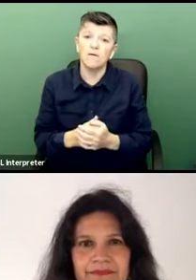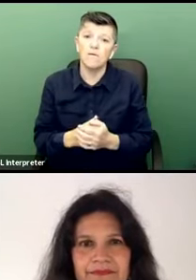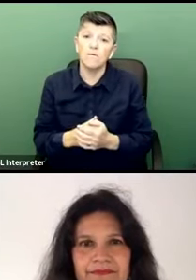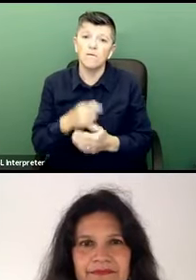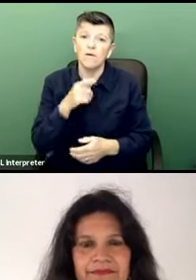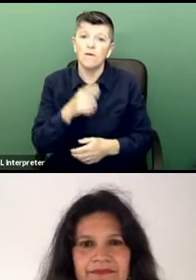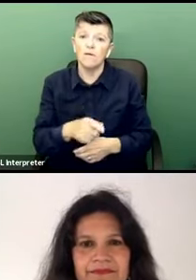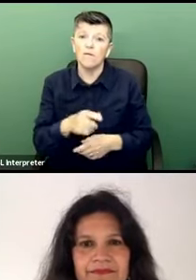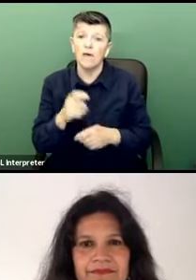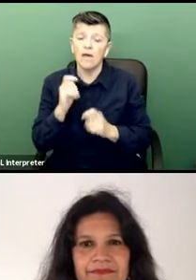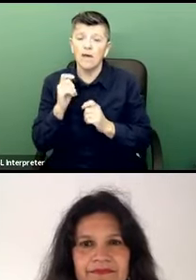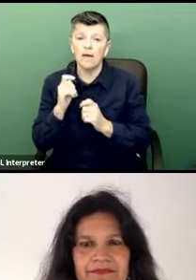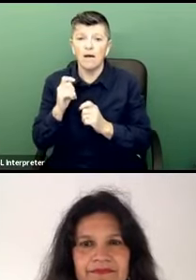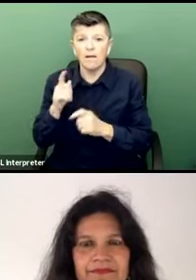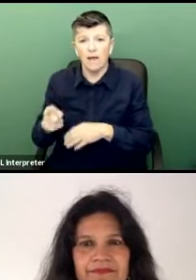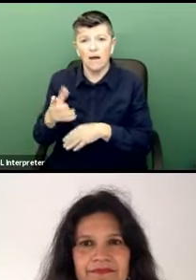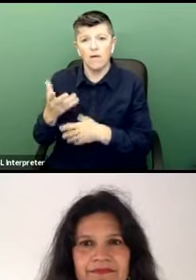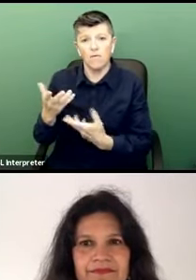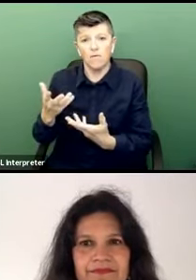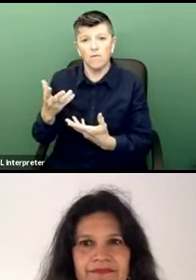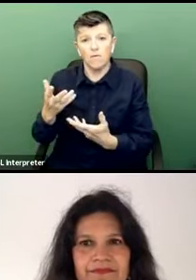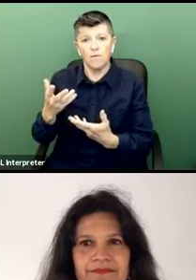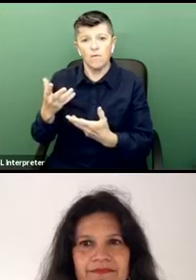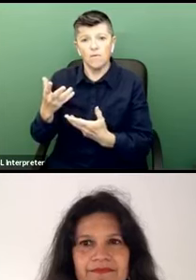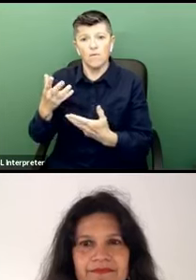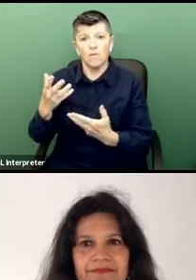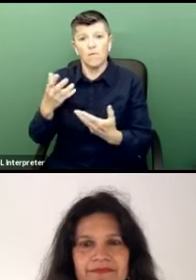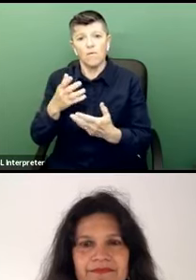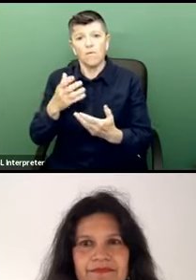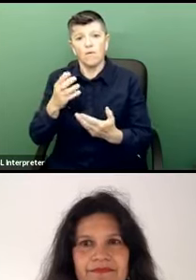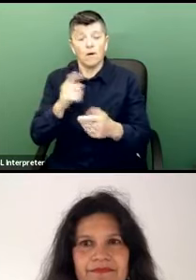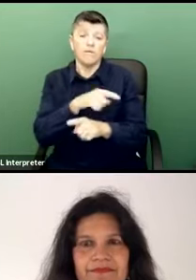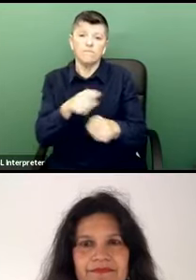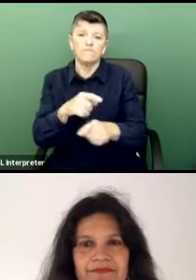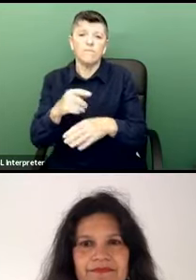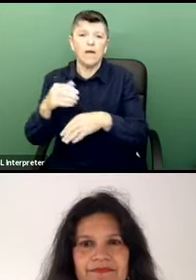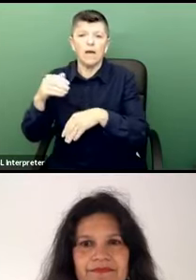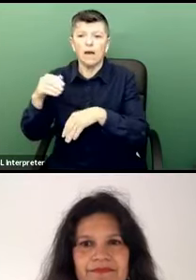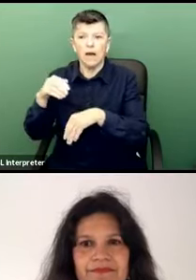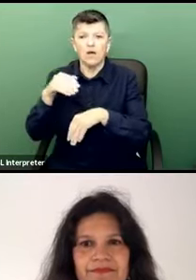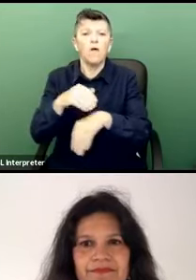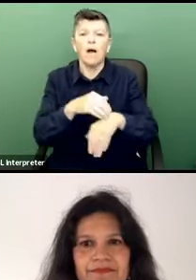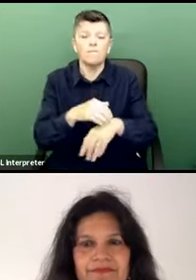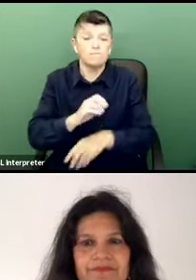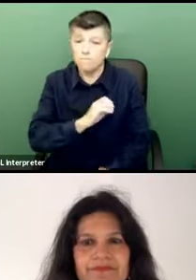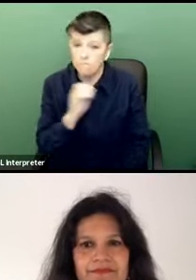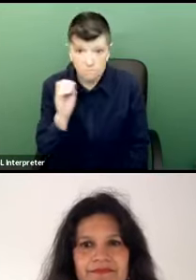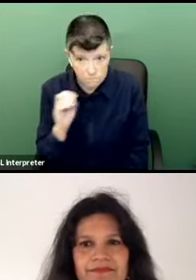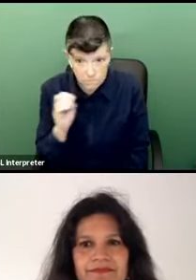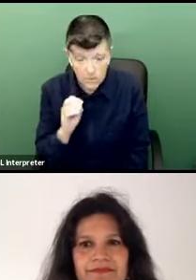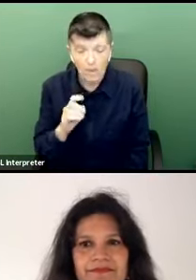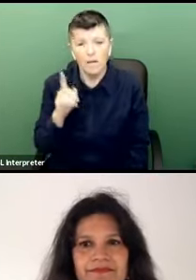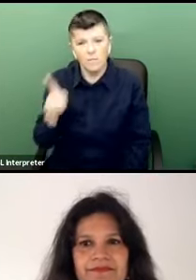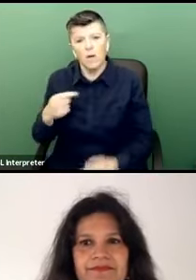corpus over a long stretch of time is a violation of this phase of the constitution. I would